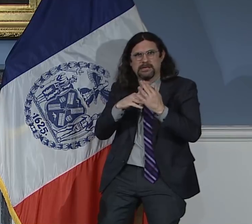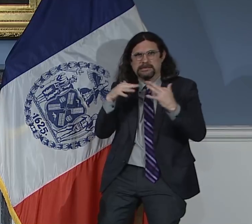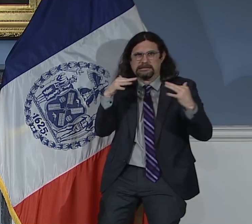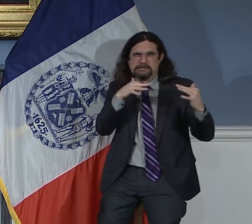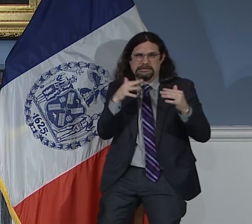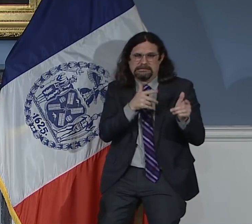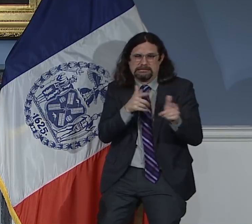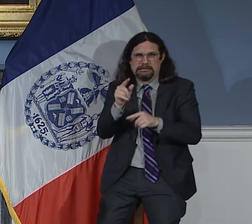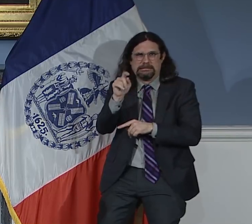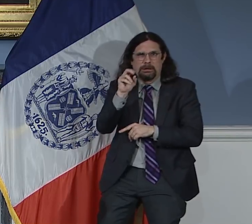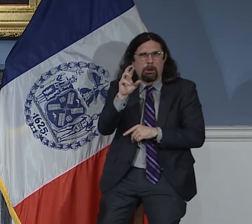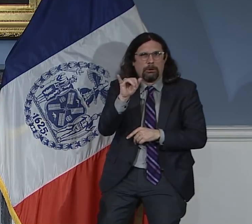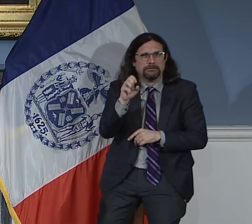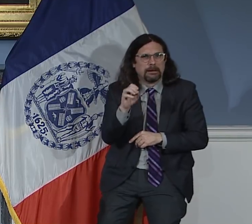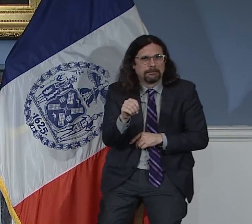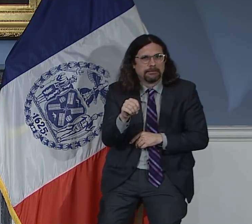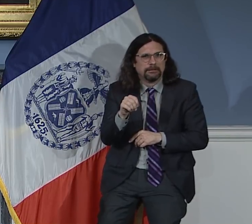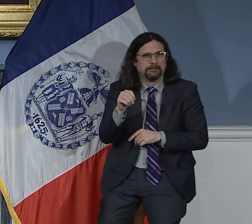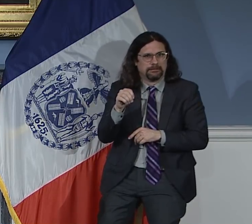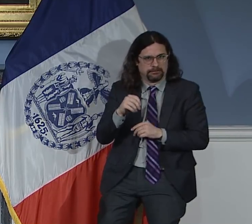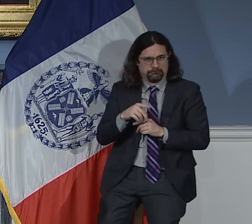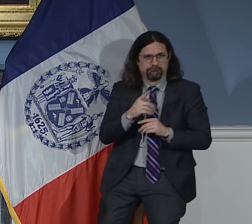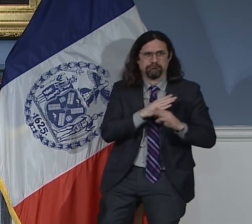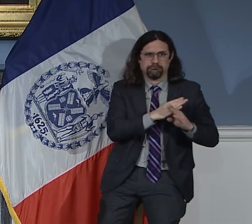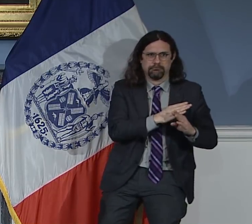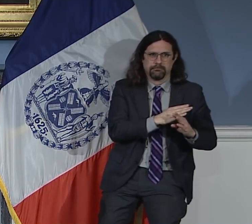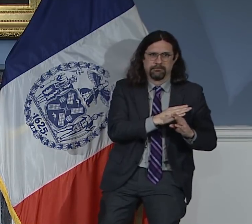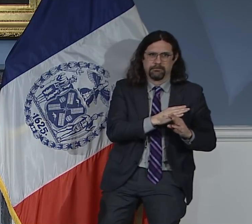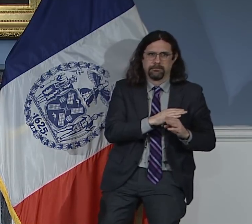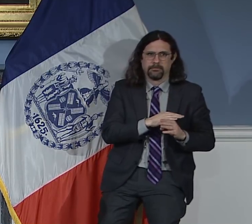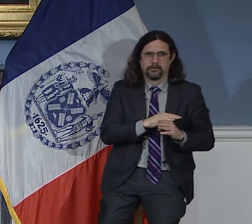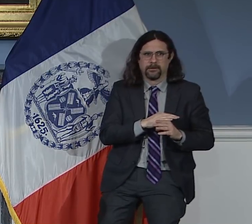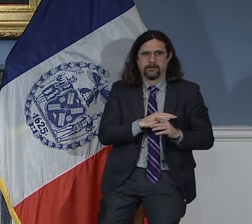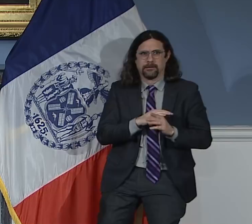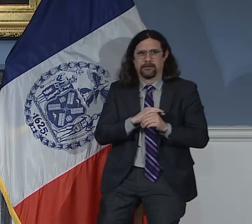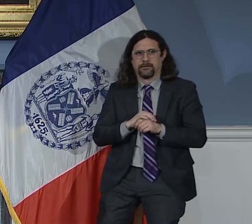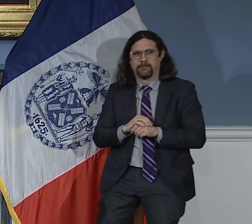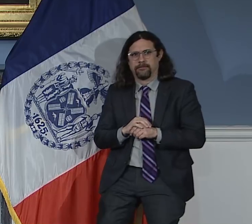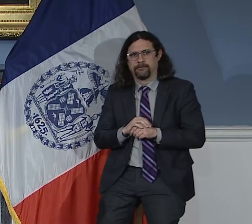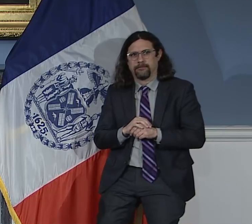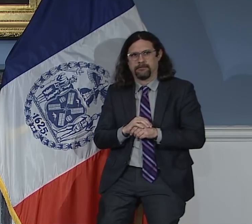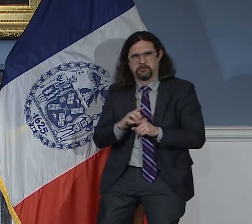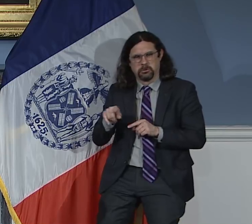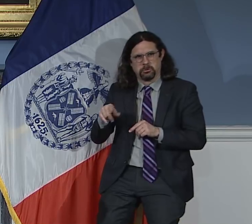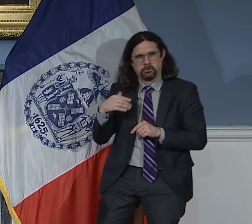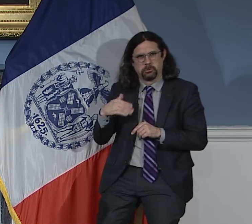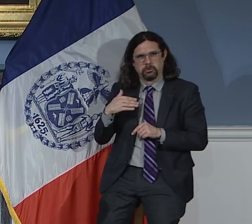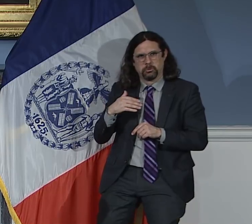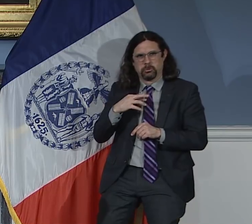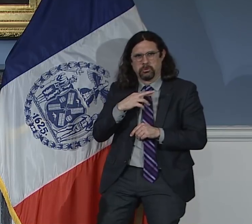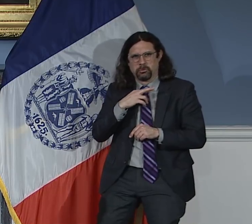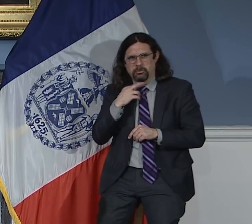THRES,AT BUT RIGHT NOW WE HAVE DAOSMETI CTHREAT ON A LEVEL WE HAVE NEVER SEEN